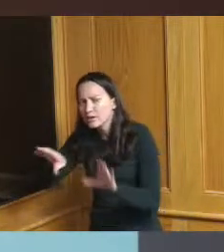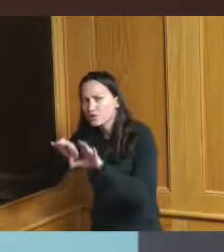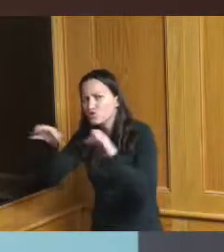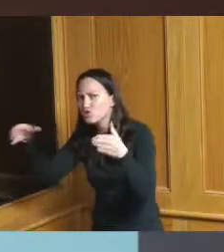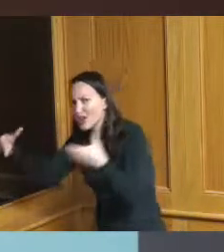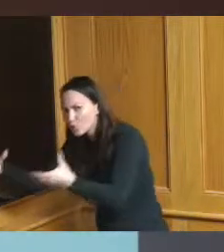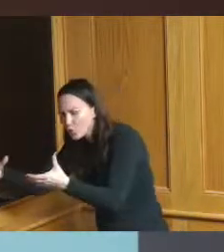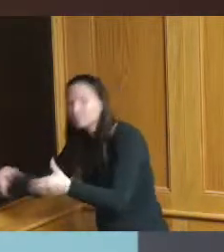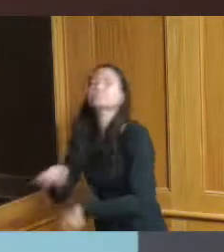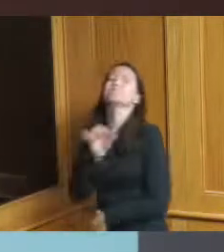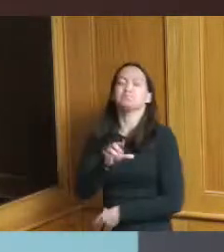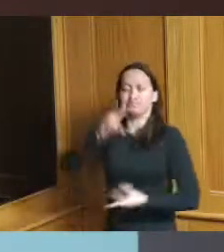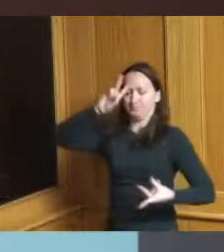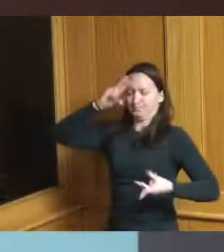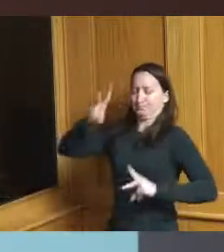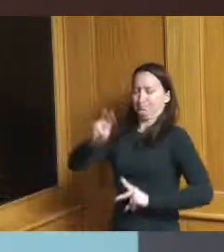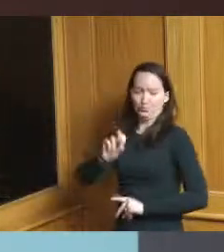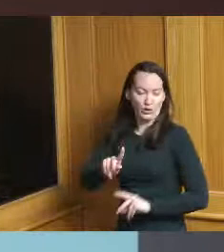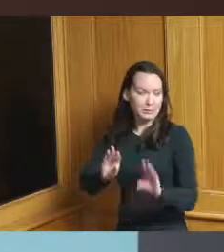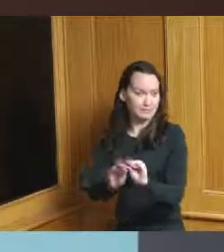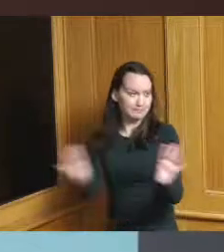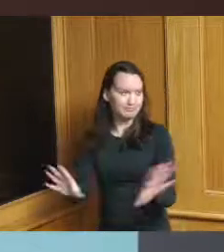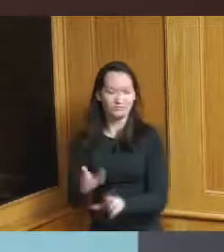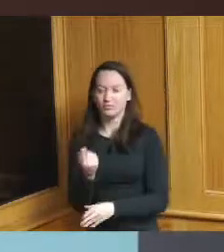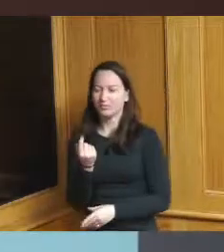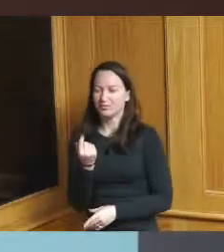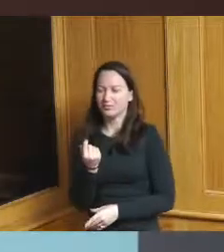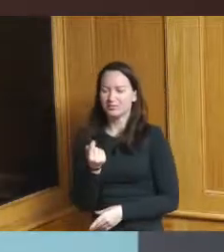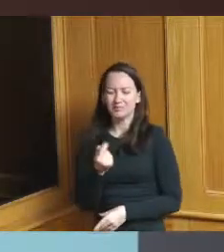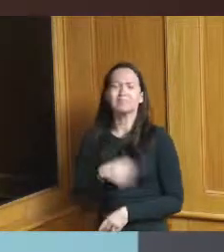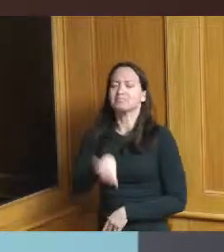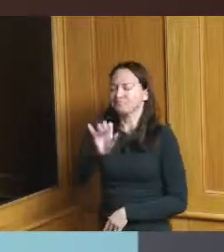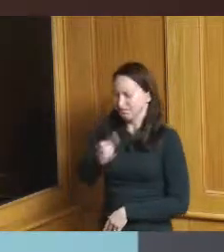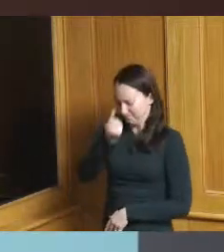okay sorry I misunderstood thank you yeah it's a little it's tiny I got it thank you number one